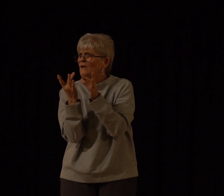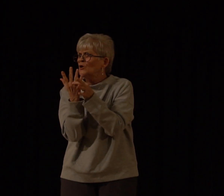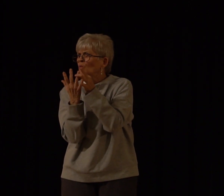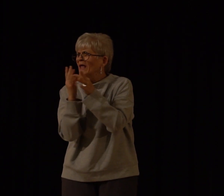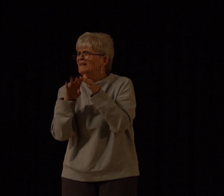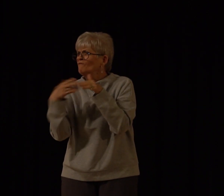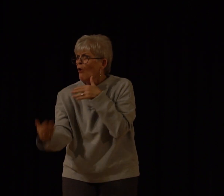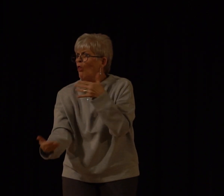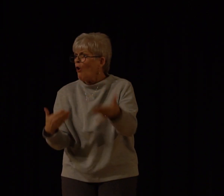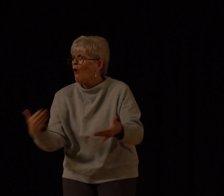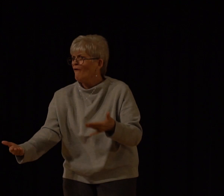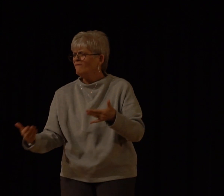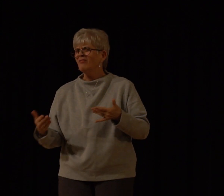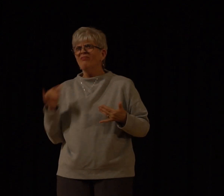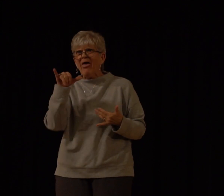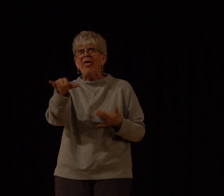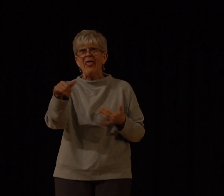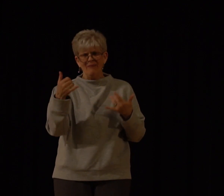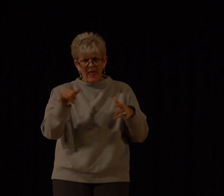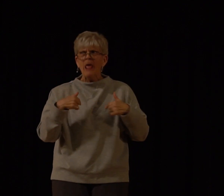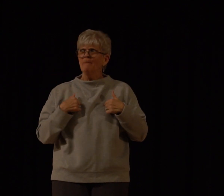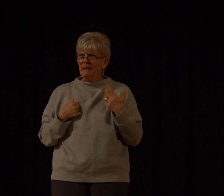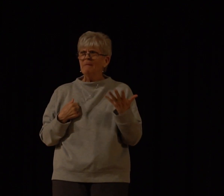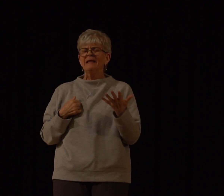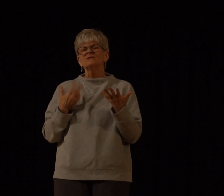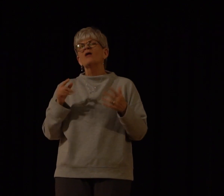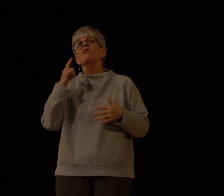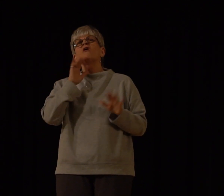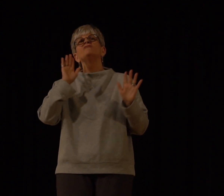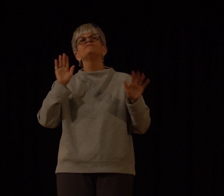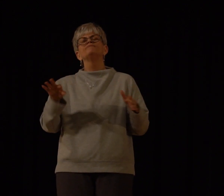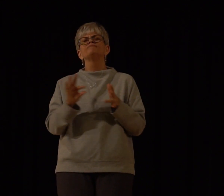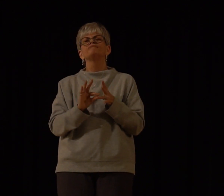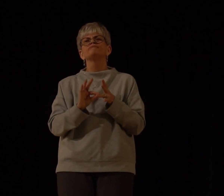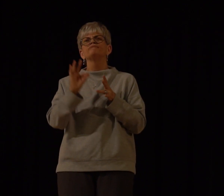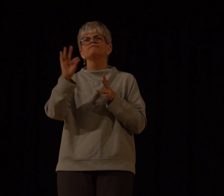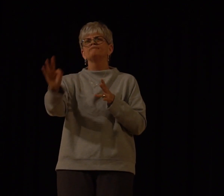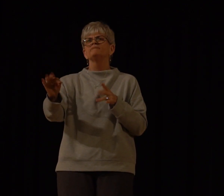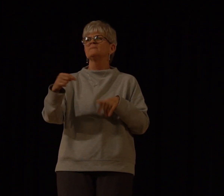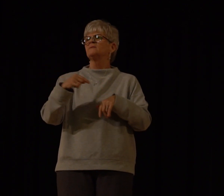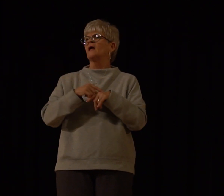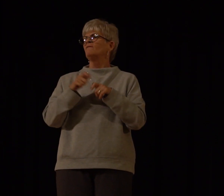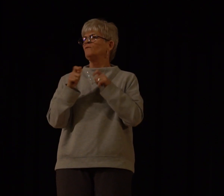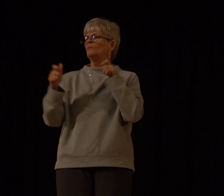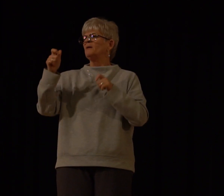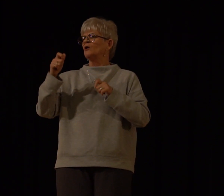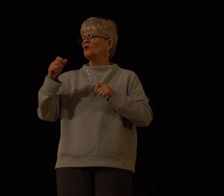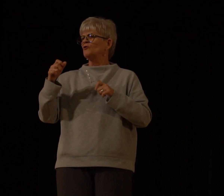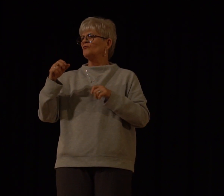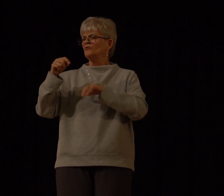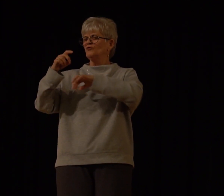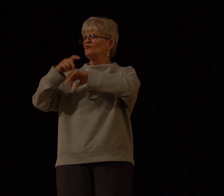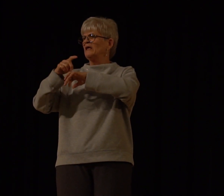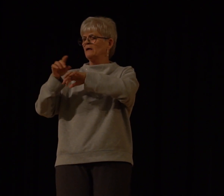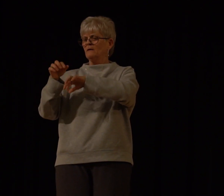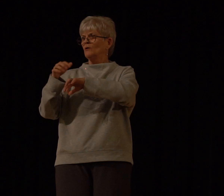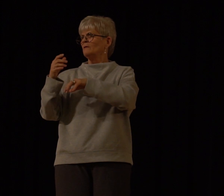get slimmer and the cold, and I'm worried it'll fall off. I didn't want that to happen again.